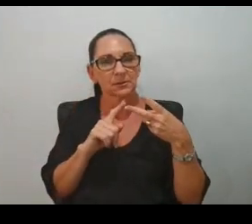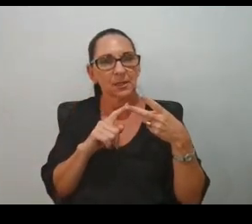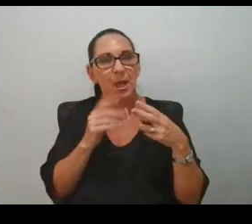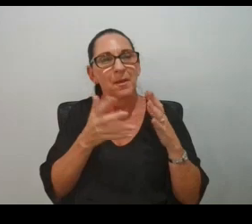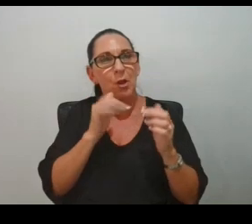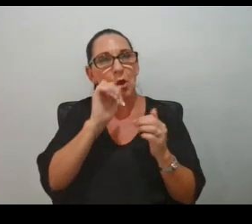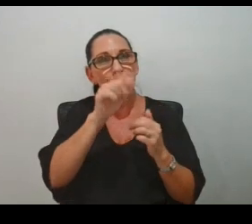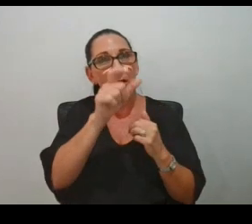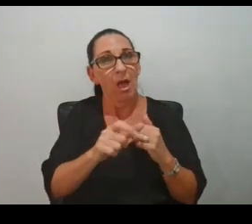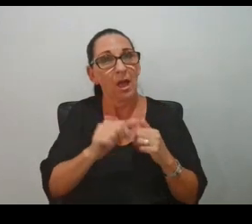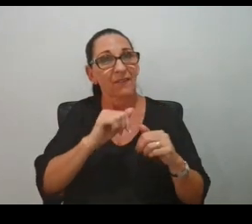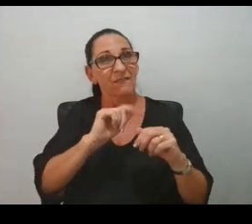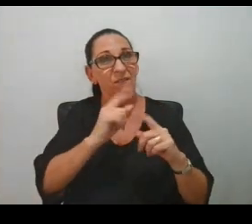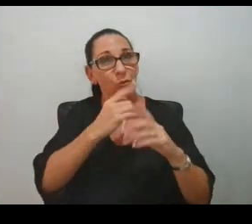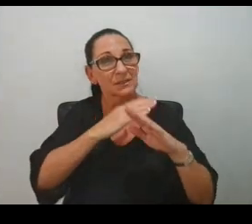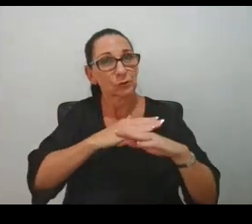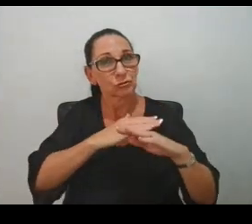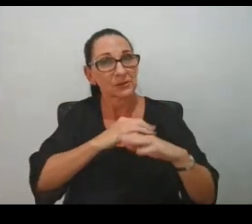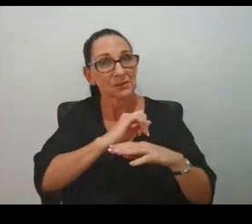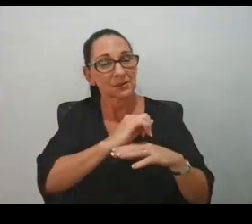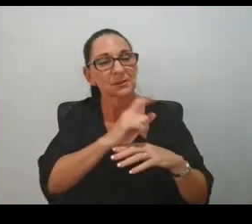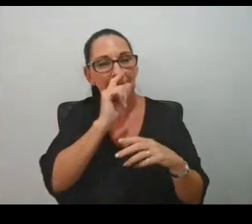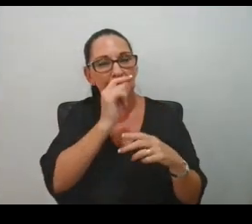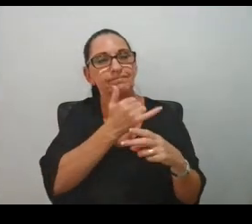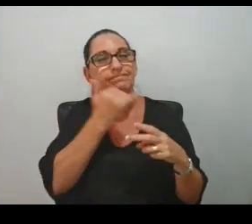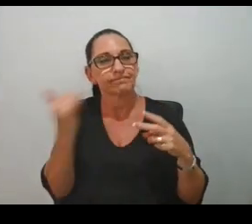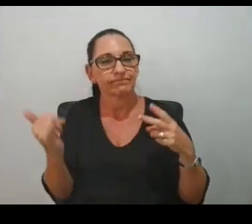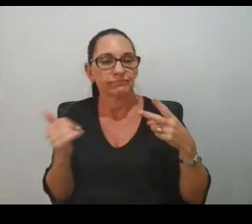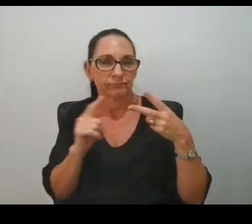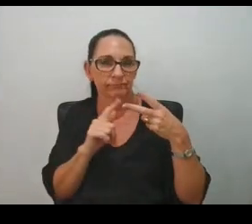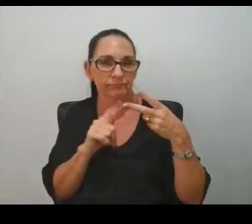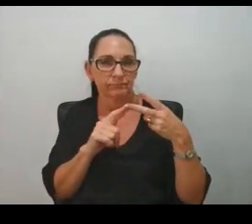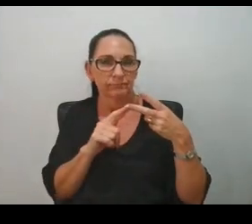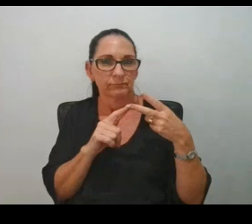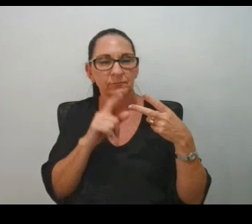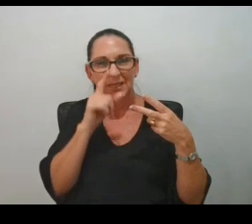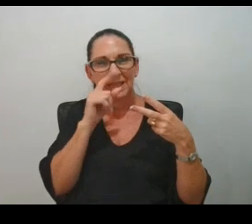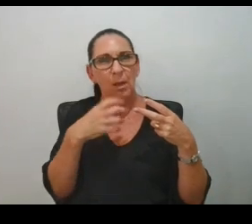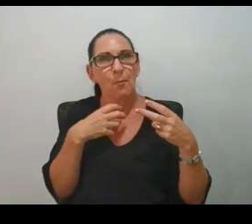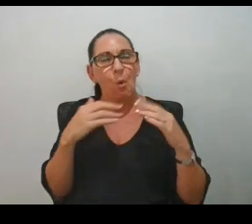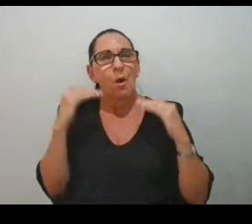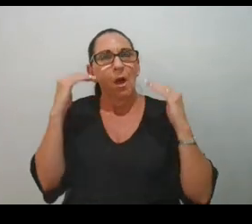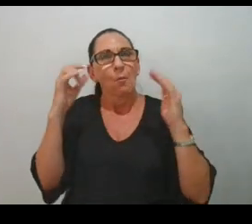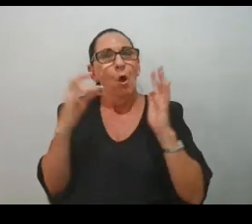person if they call that phone number their call will be placed in a pro in the priority call queue